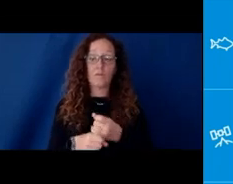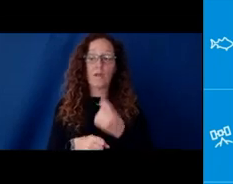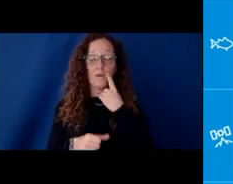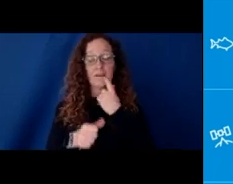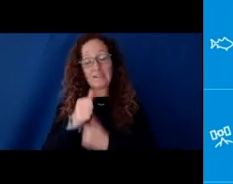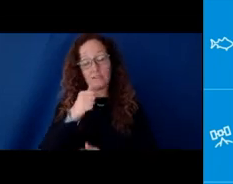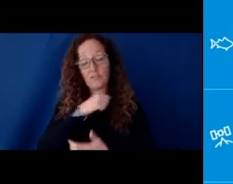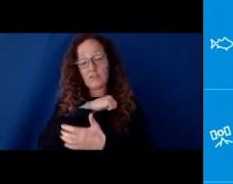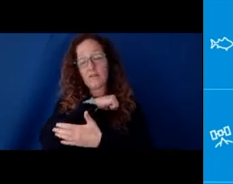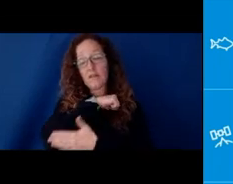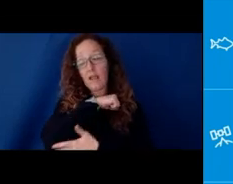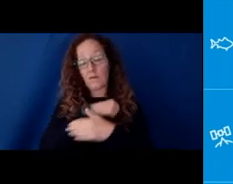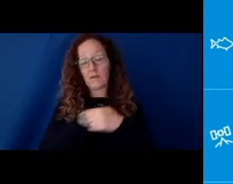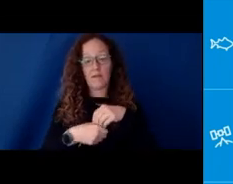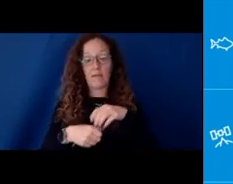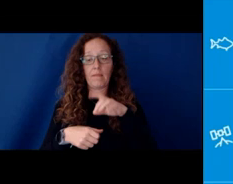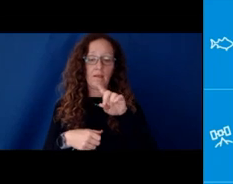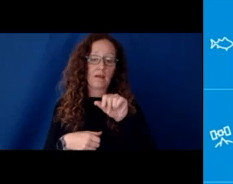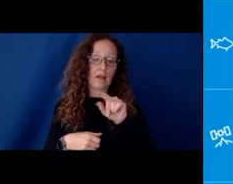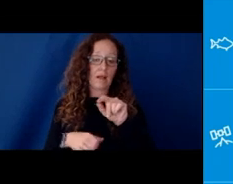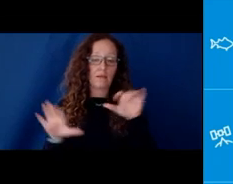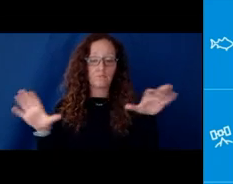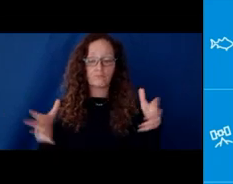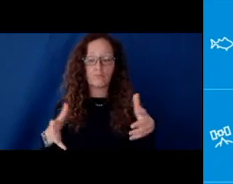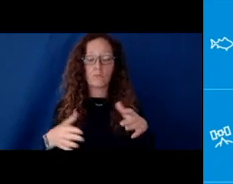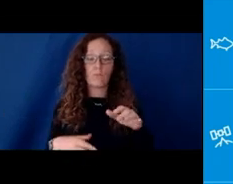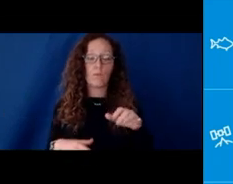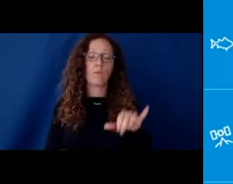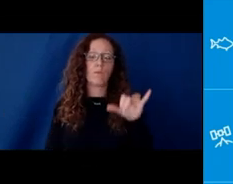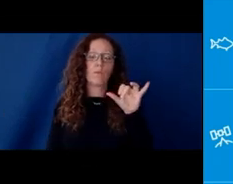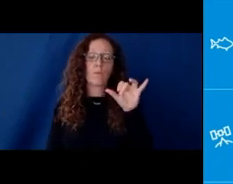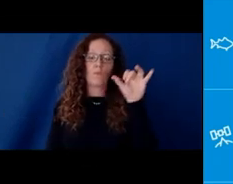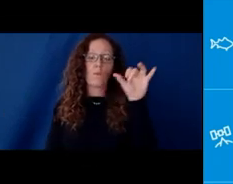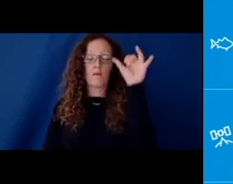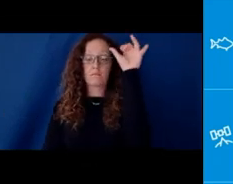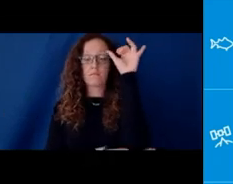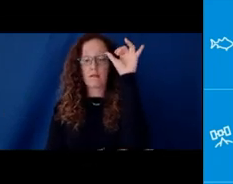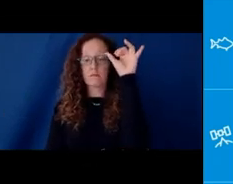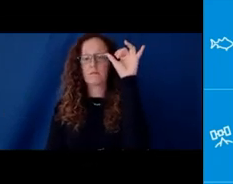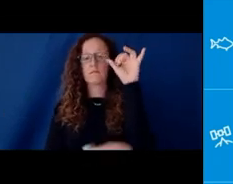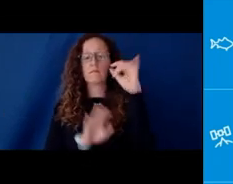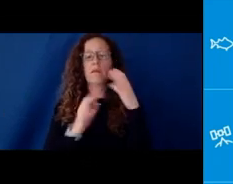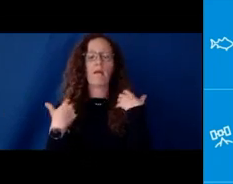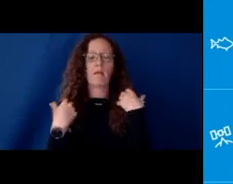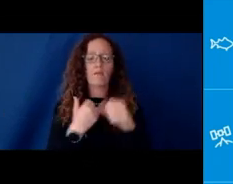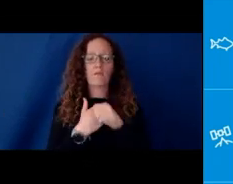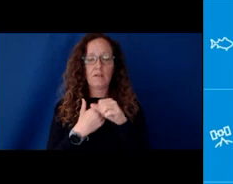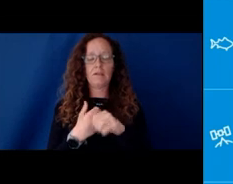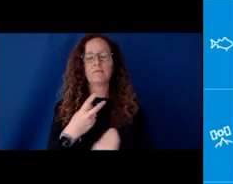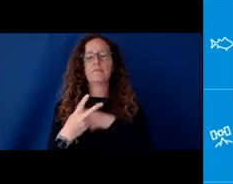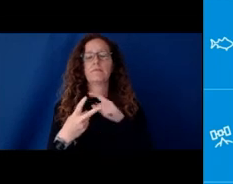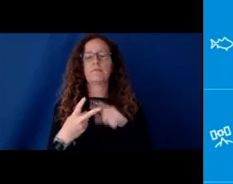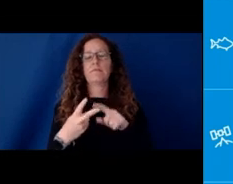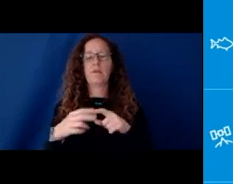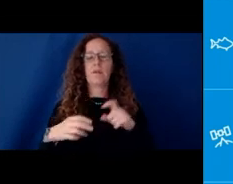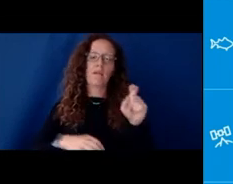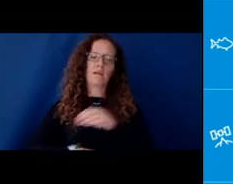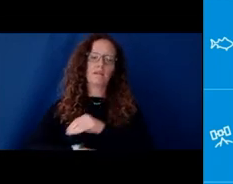So the Y axis denotes health risks and the X axis denotes temperature. The area left of